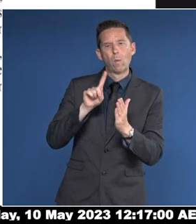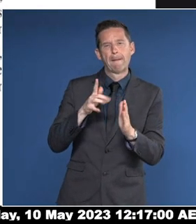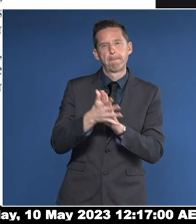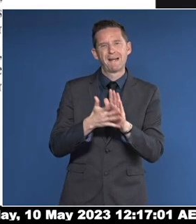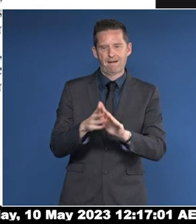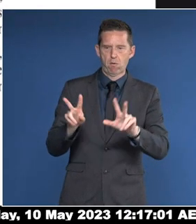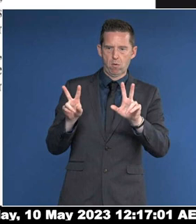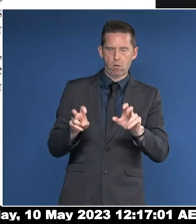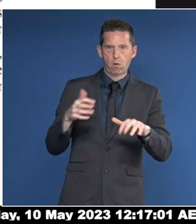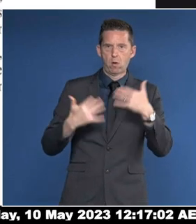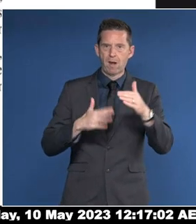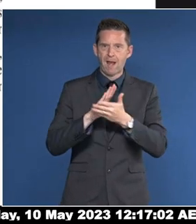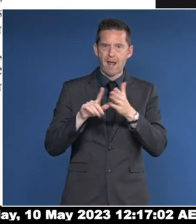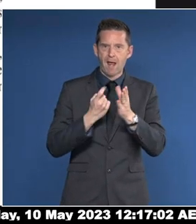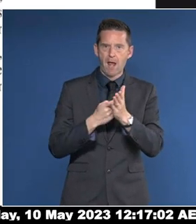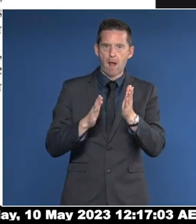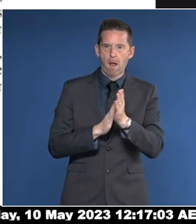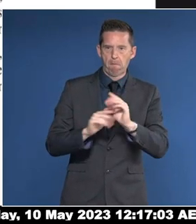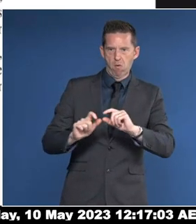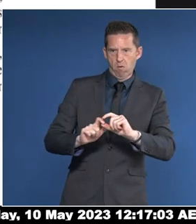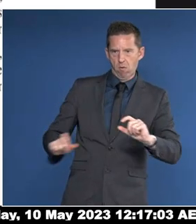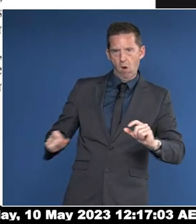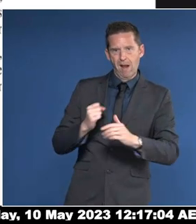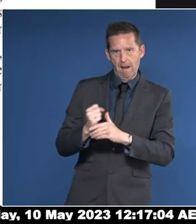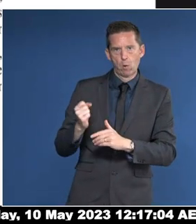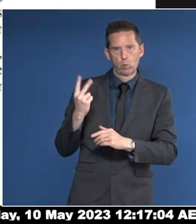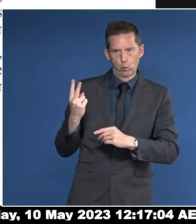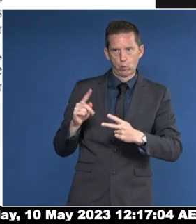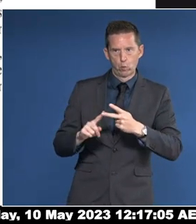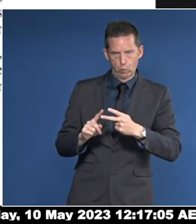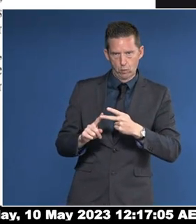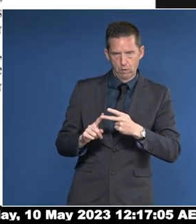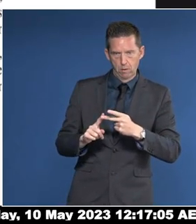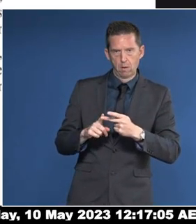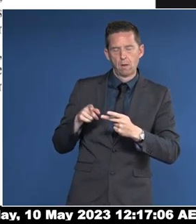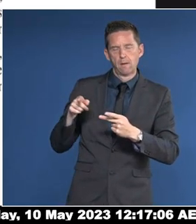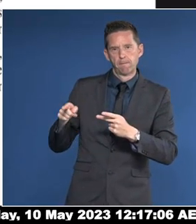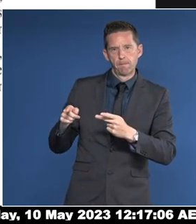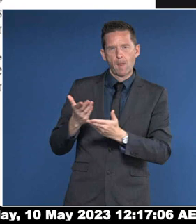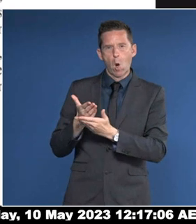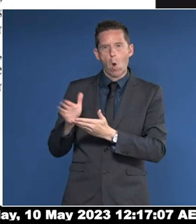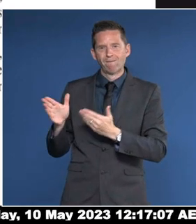sub-paragraph (2) and to move the description of the nature of harm, which is